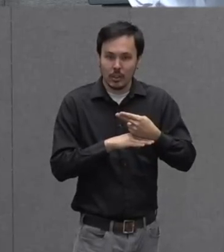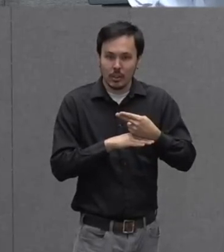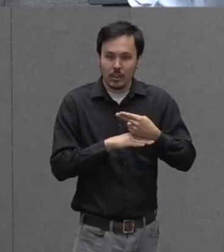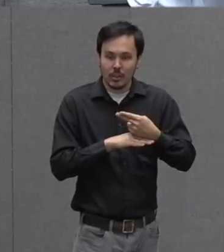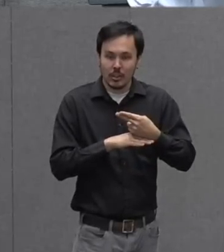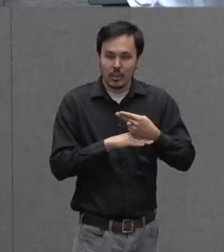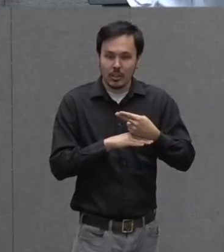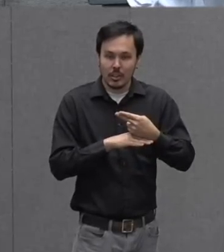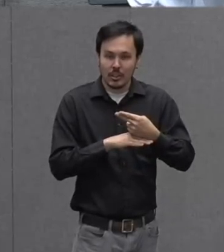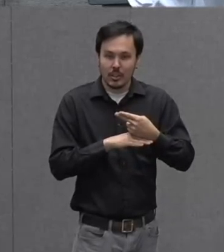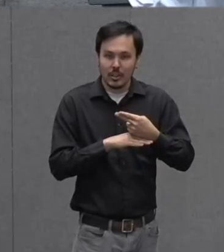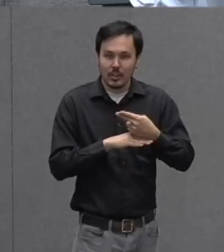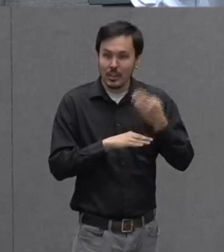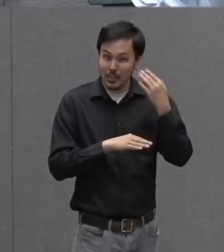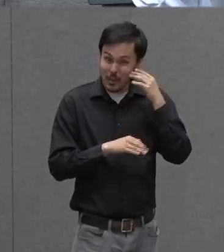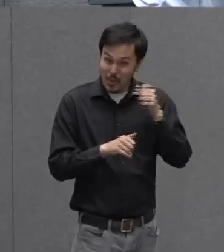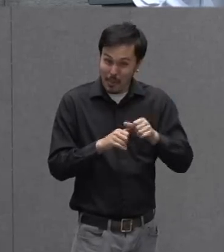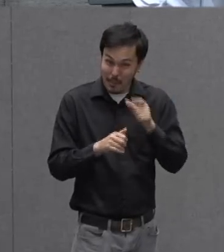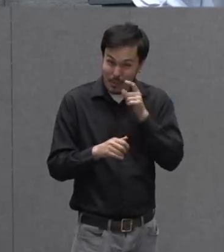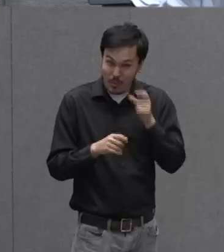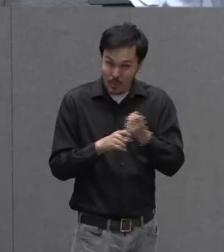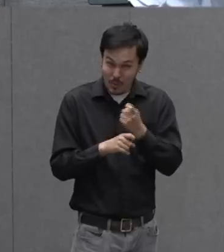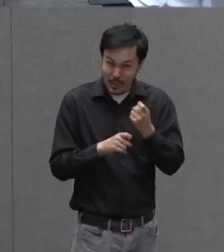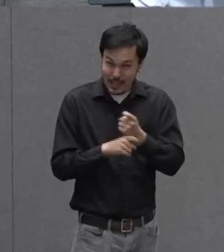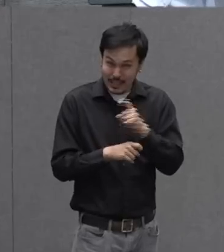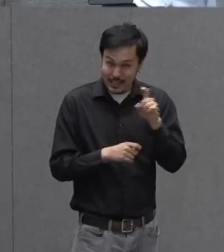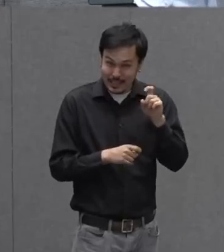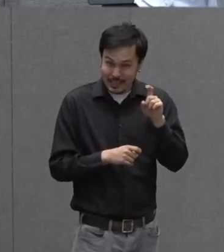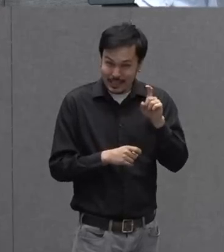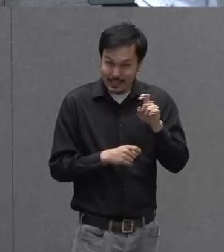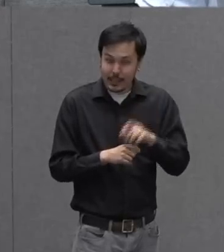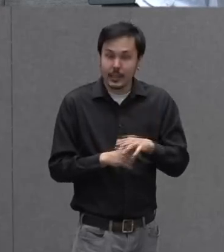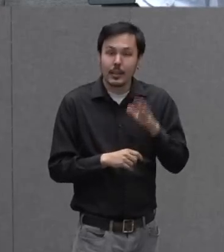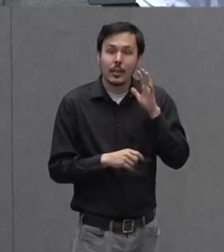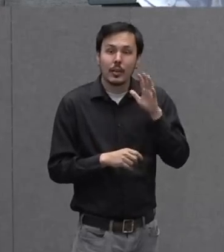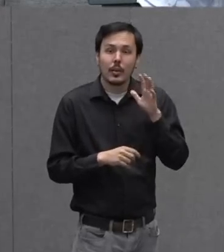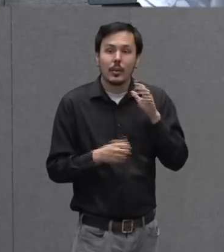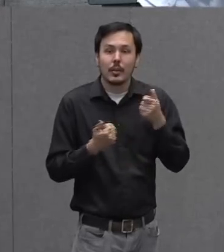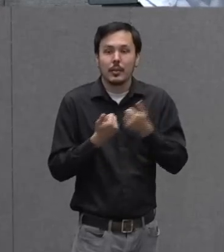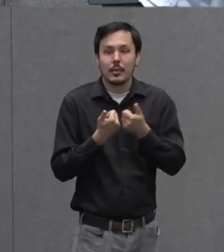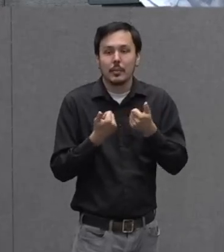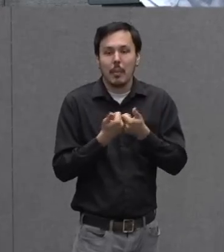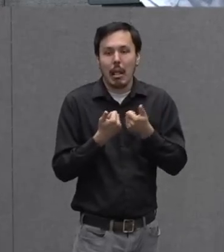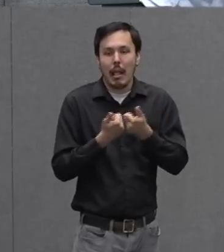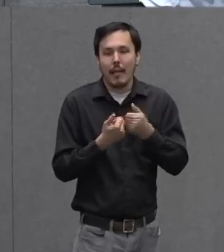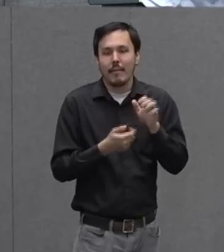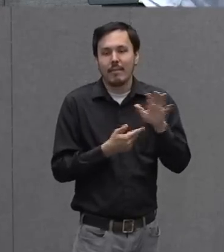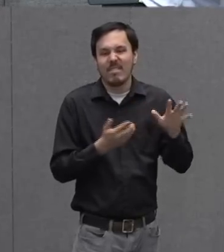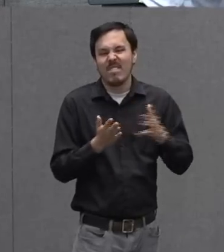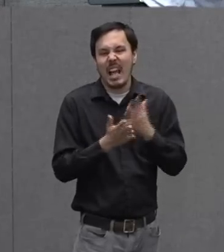Okay, do we remember who wins each round? We're gonna play five times. Yeah?